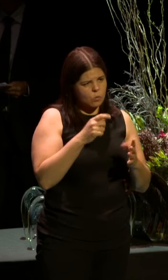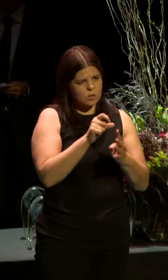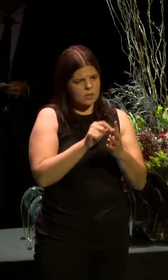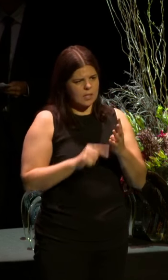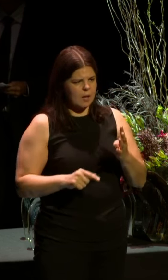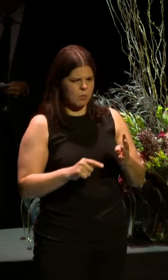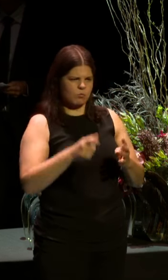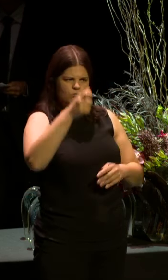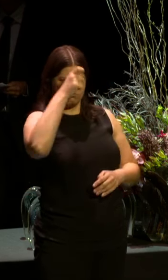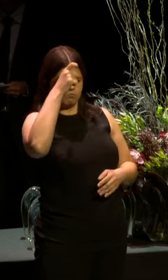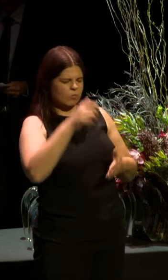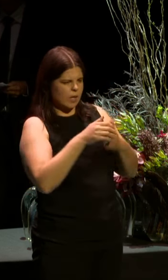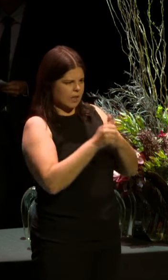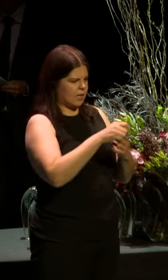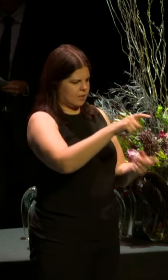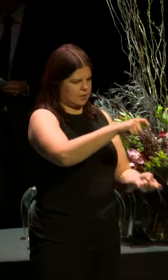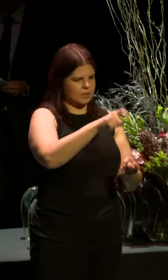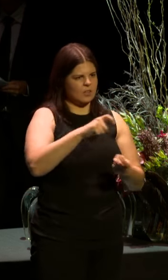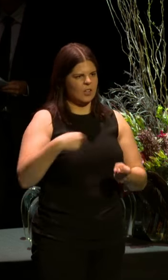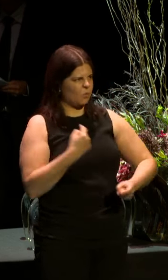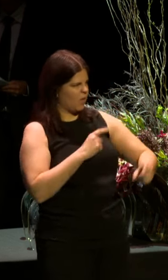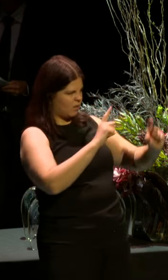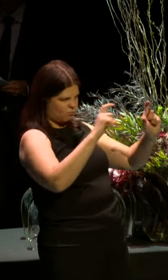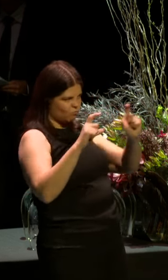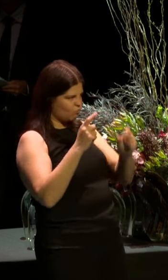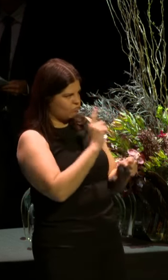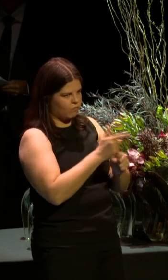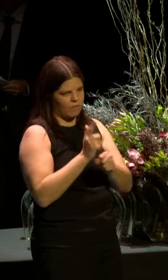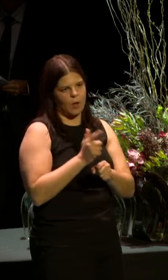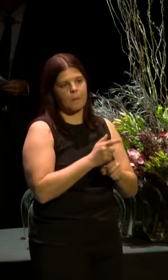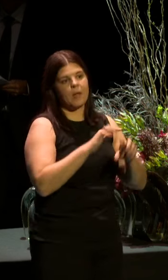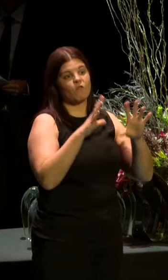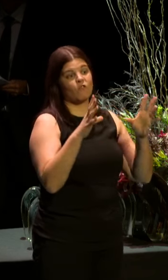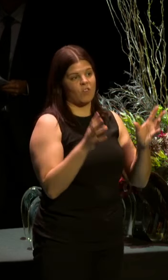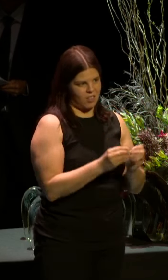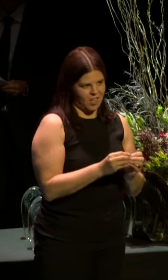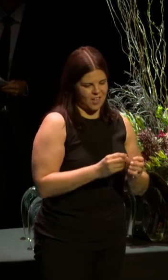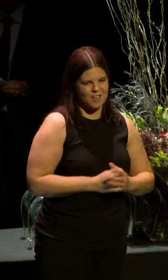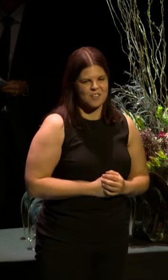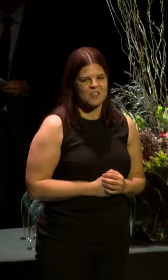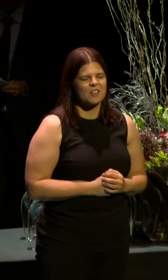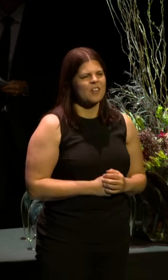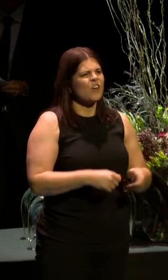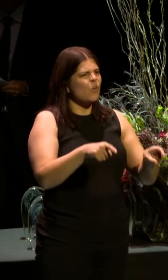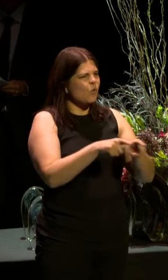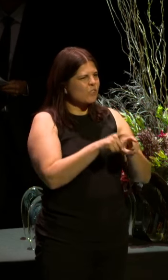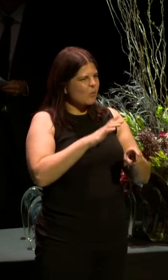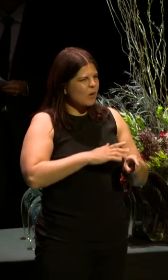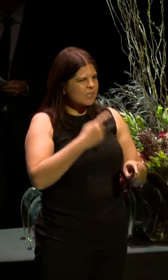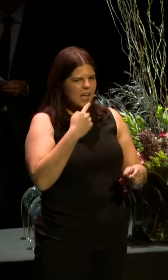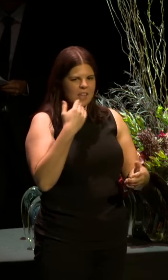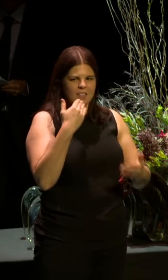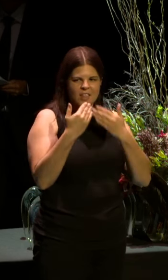and we filmed and photographed the lot. I'd also like to thank Jeremy Smith who is there,